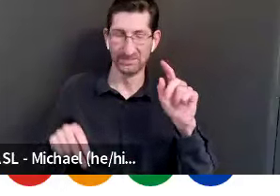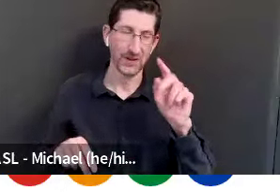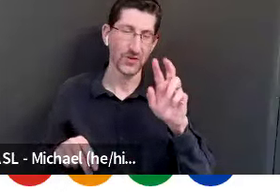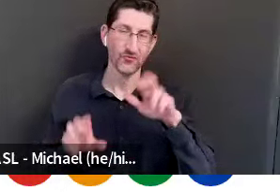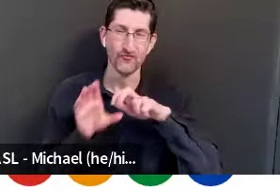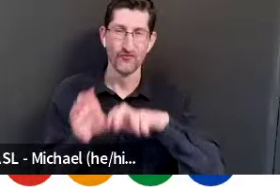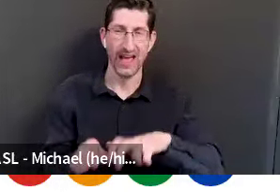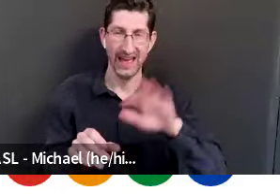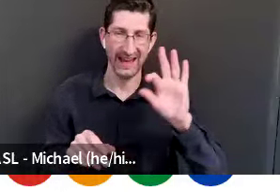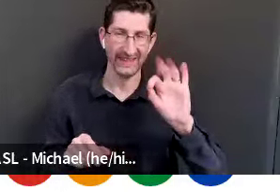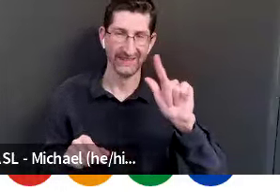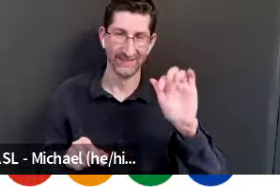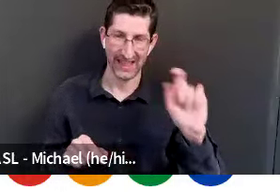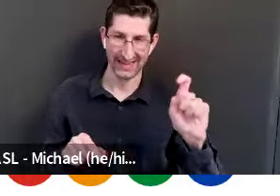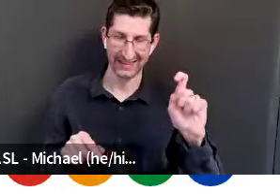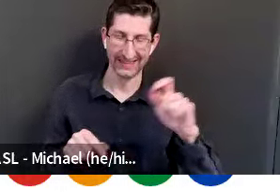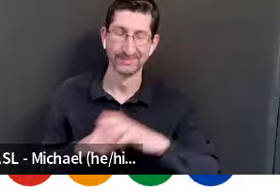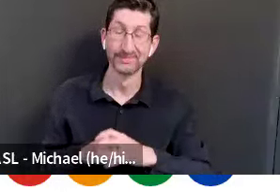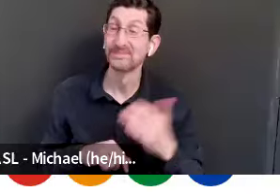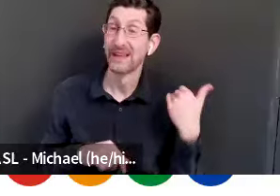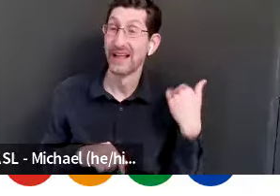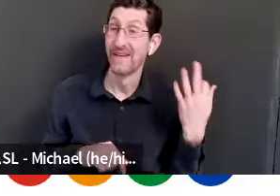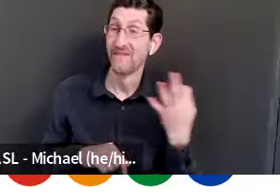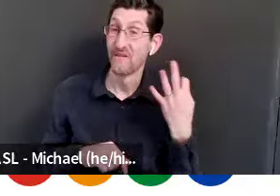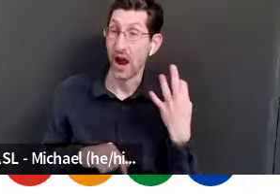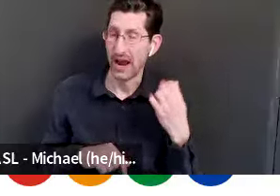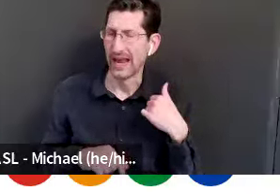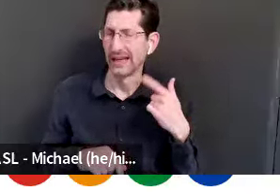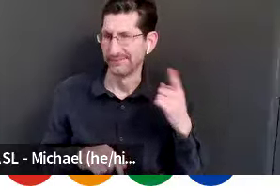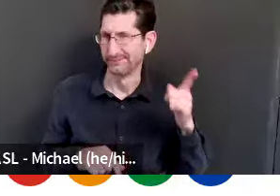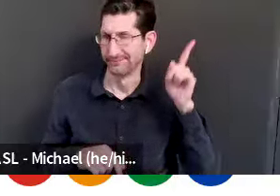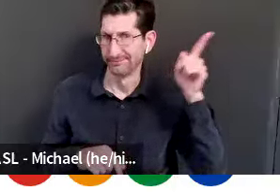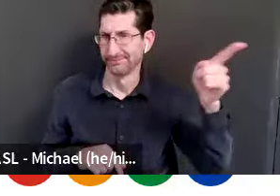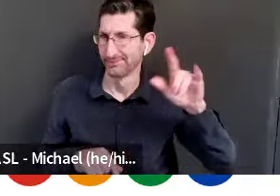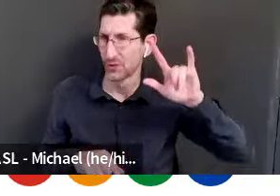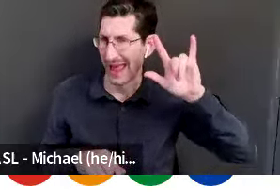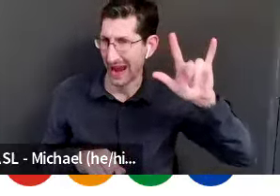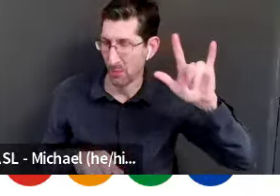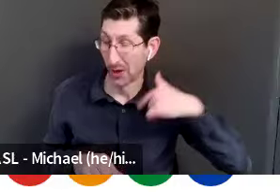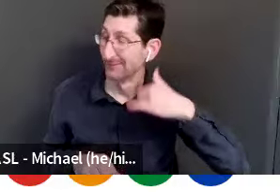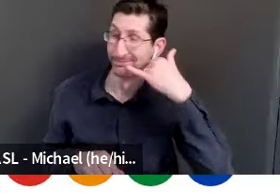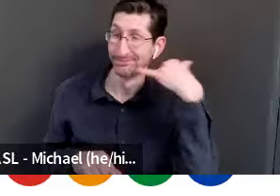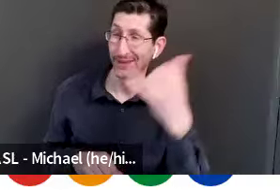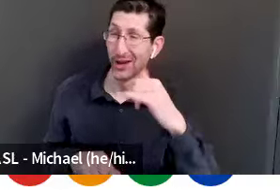KEEPING WITH THE RIDE FLEX THEME. ON FRIDAY, I WAS AT THE AIRPORT